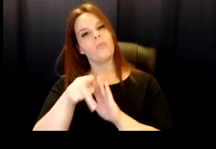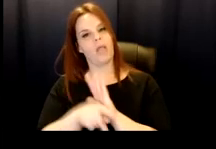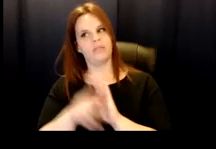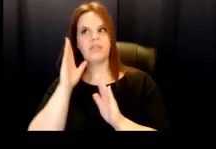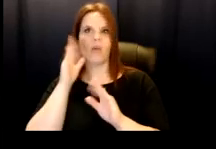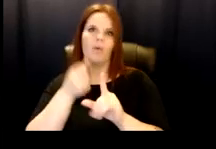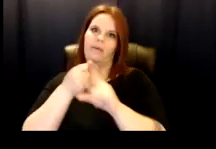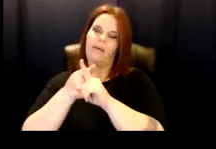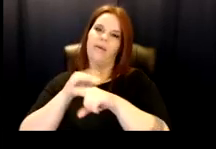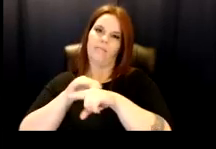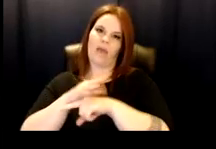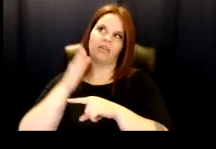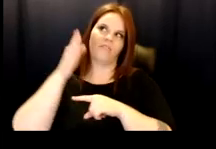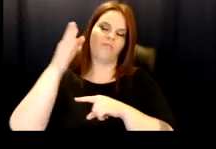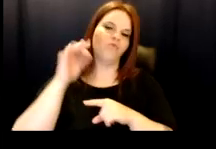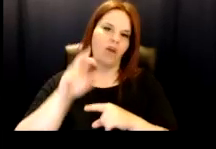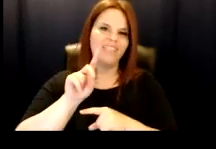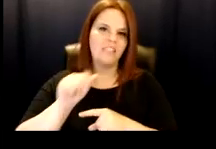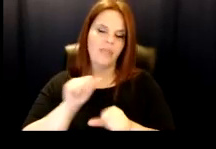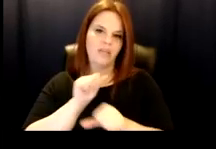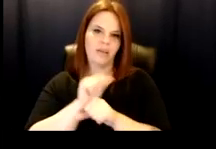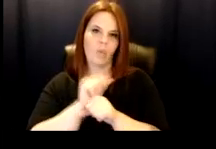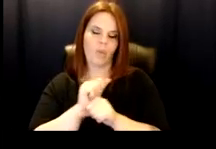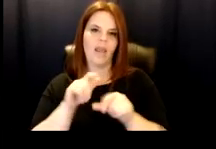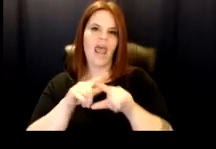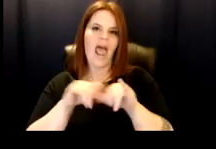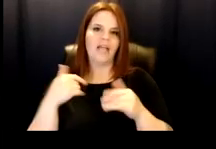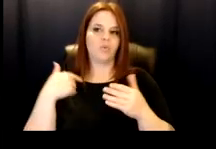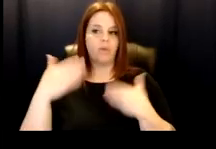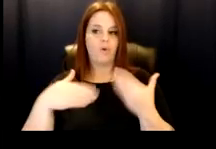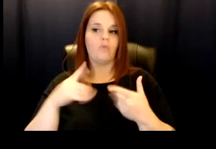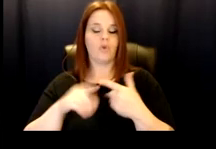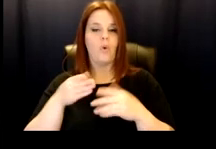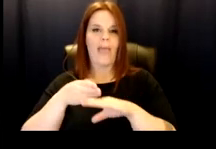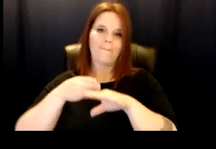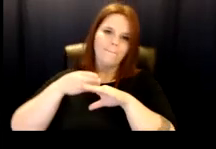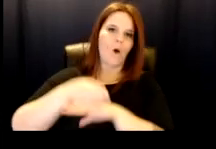of disability employment as we move towards a post pandemic world. Finally, I hope to